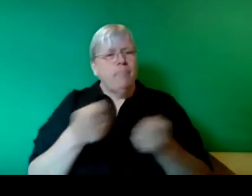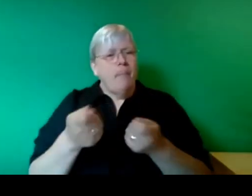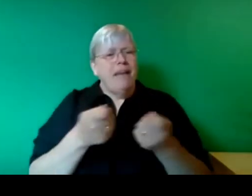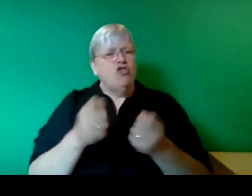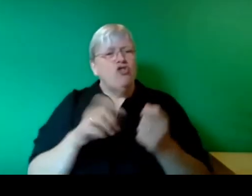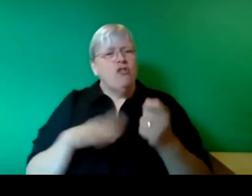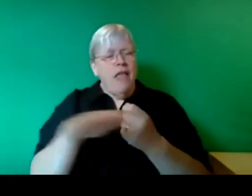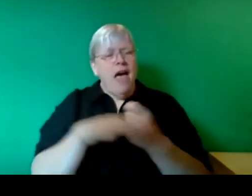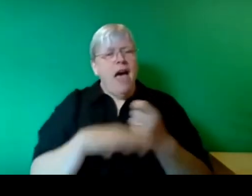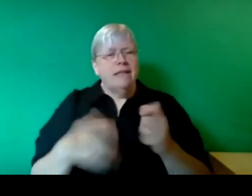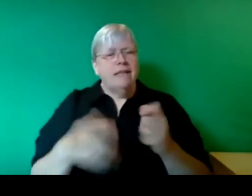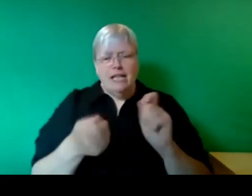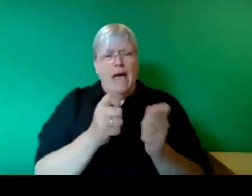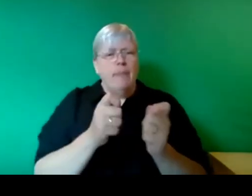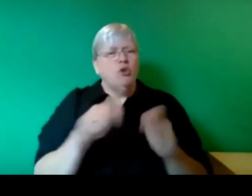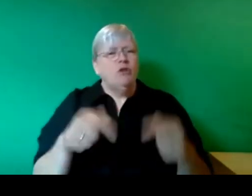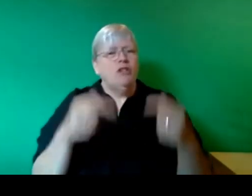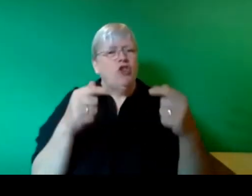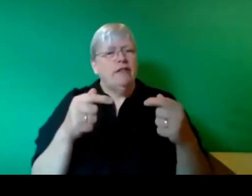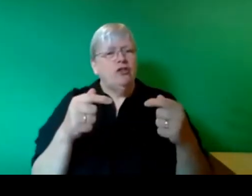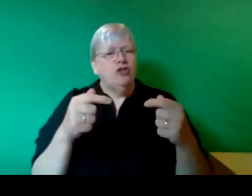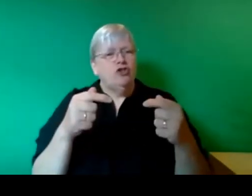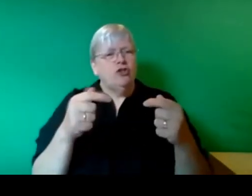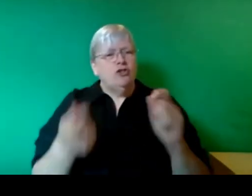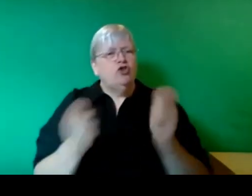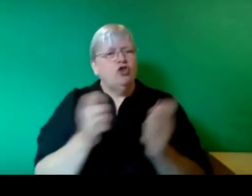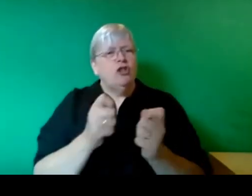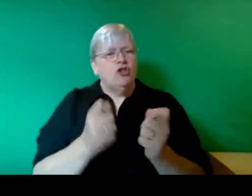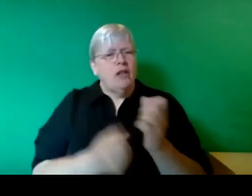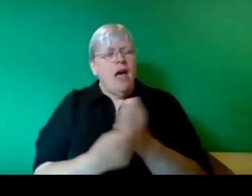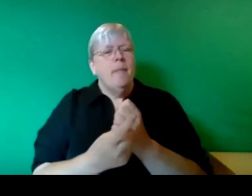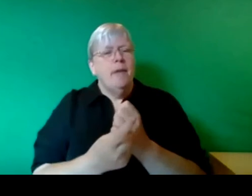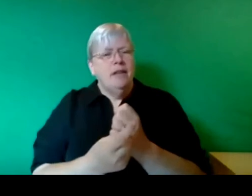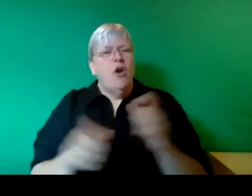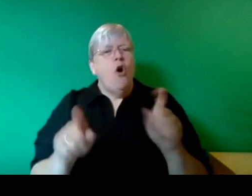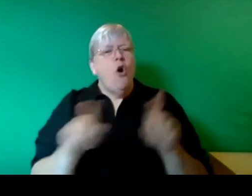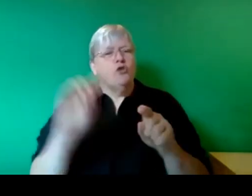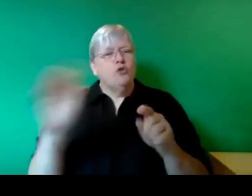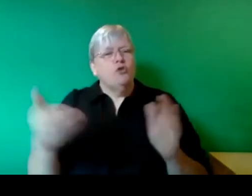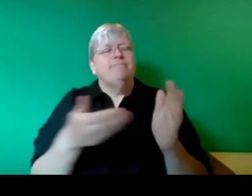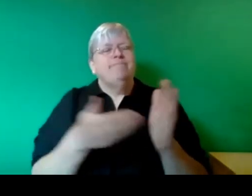challenges and changes that are coming but also to contribute as well in a positive way to securing